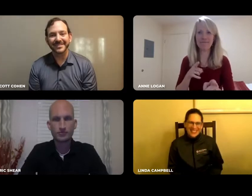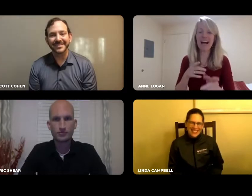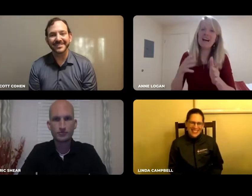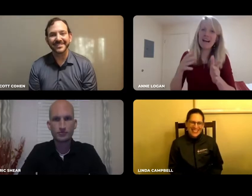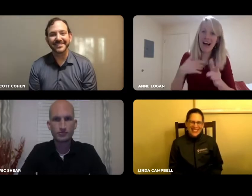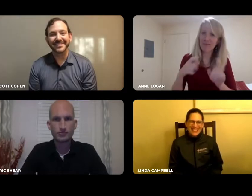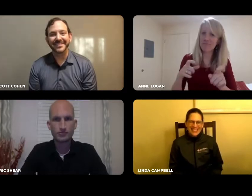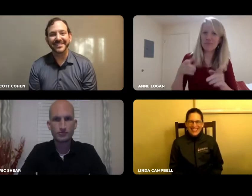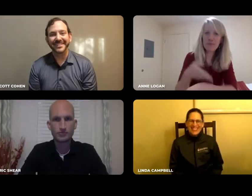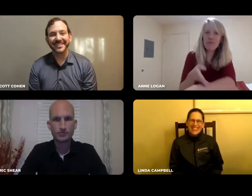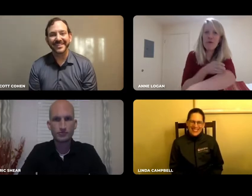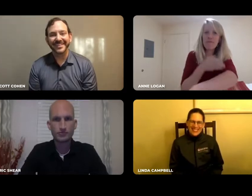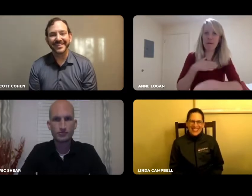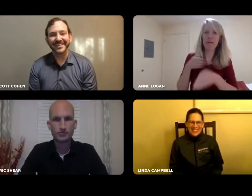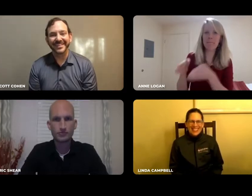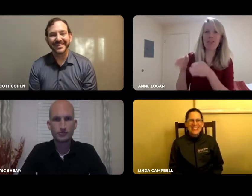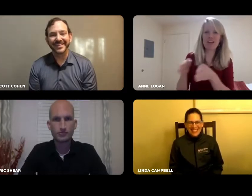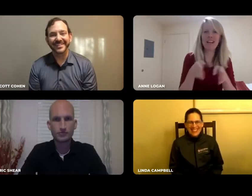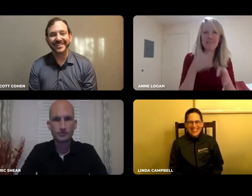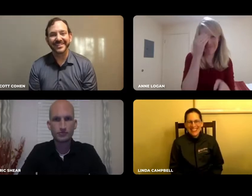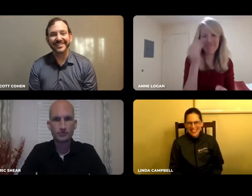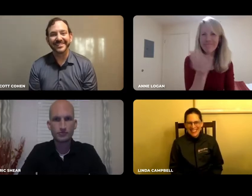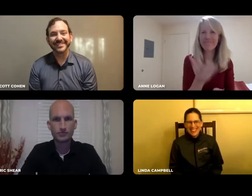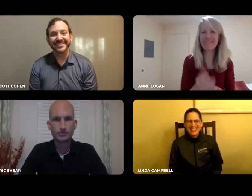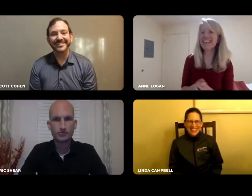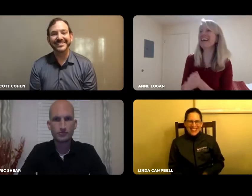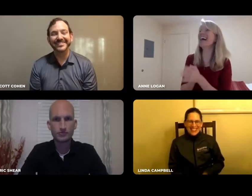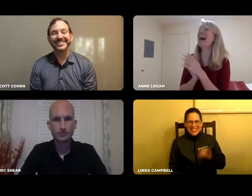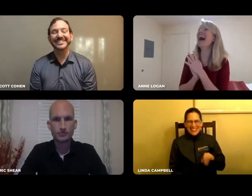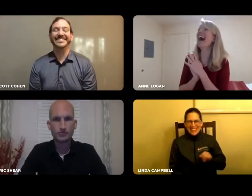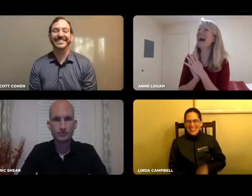Unfortunately, I had to improve my method